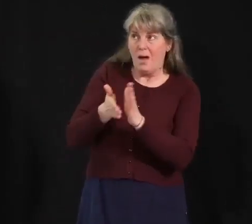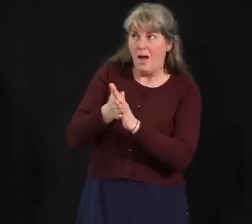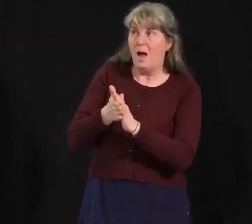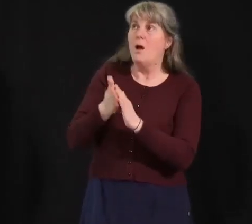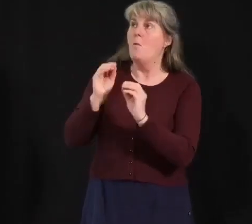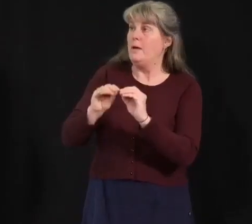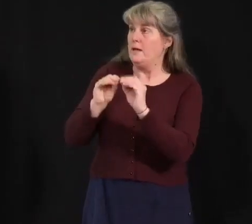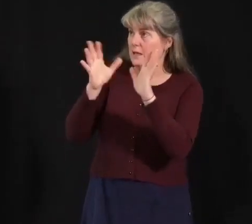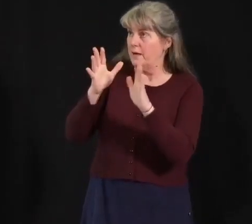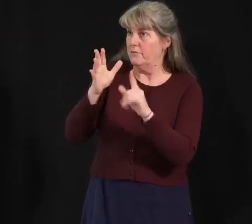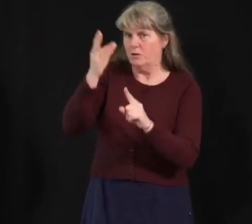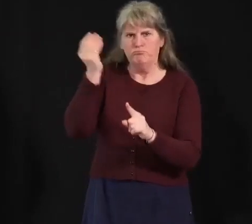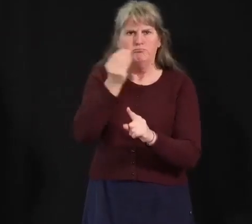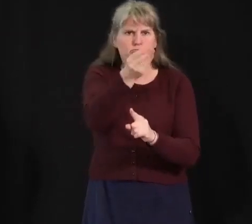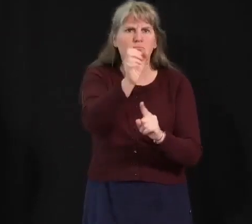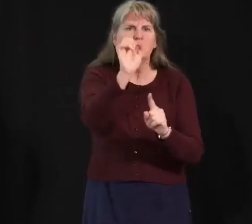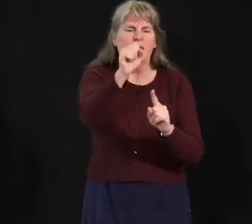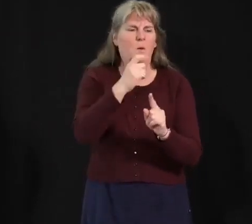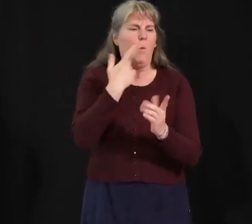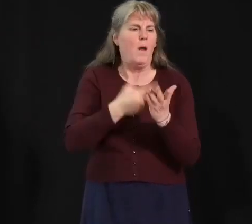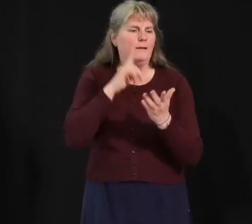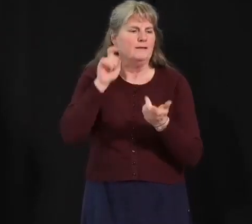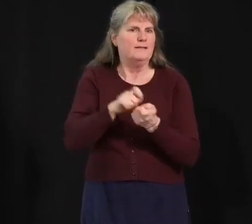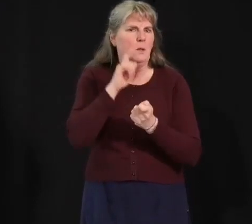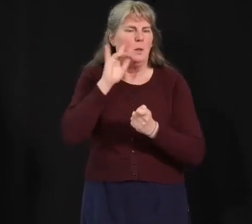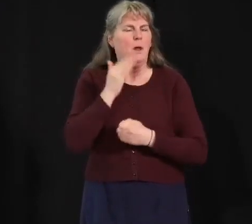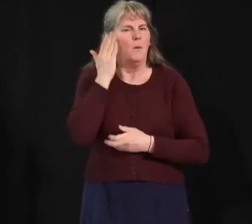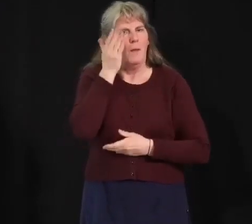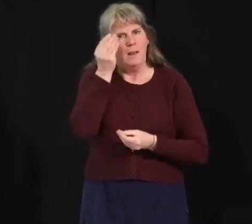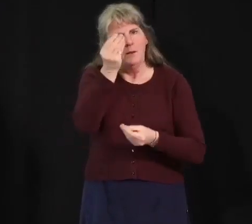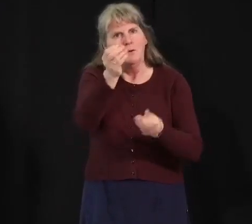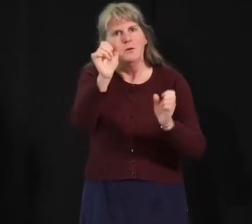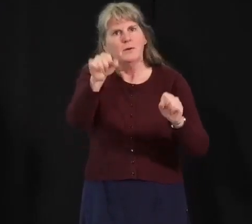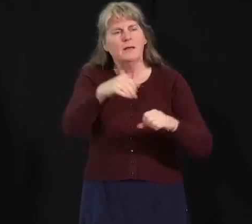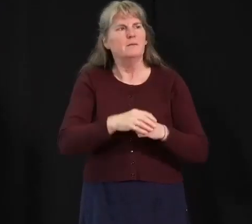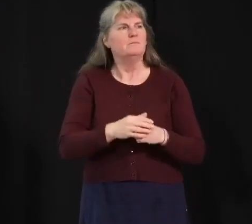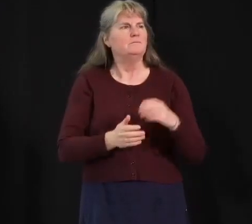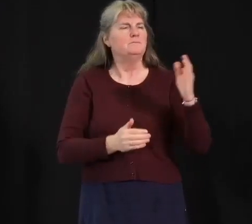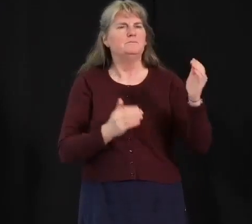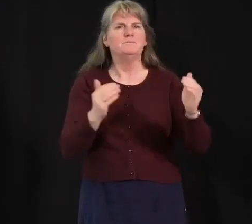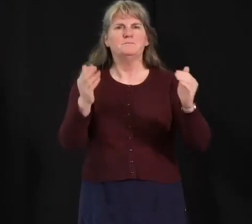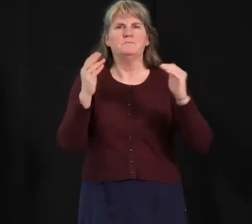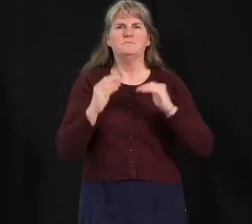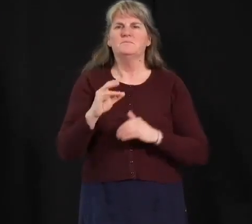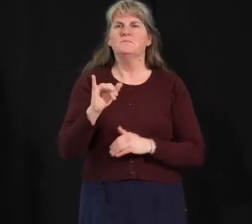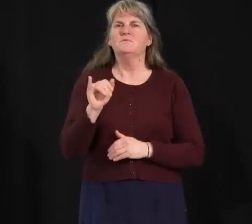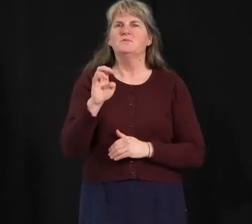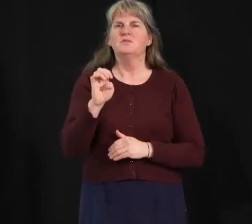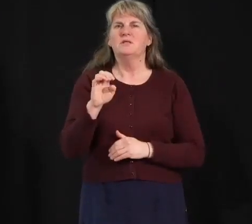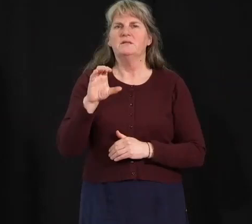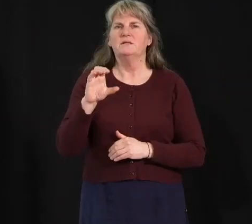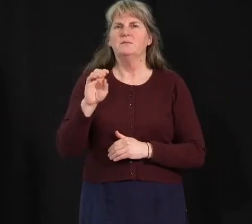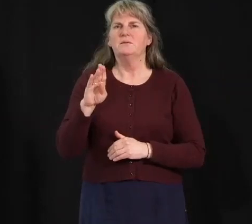So that being more on the EMO community measures and enforcement side, I won't be